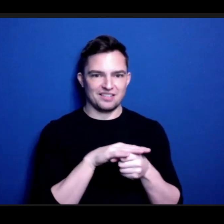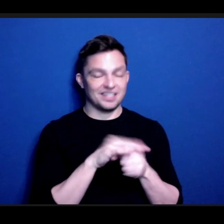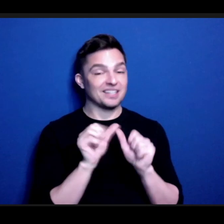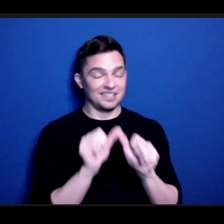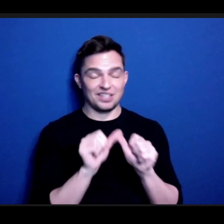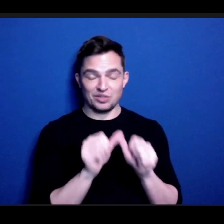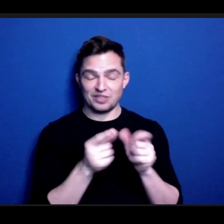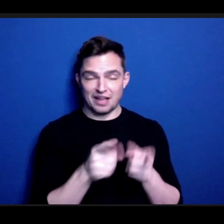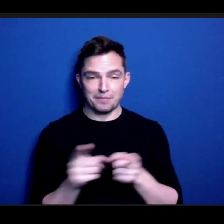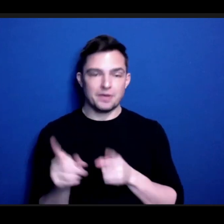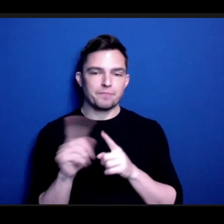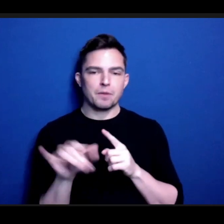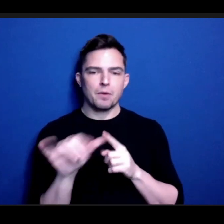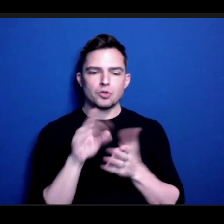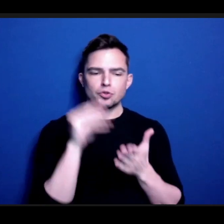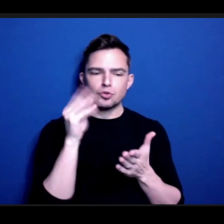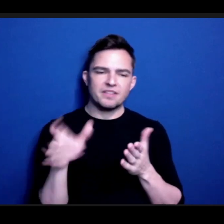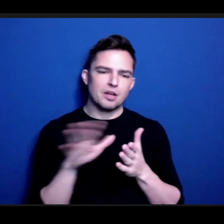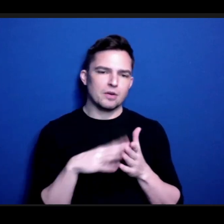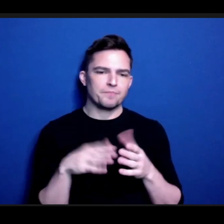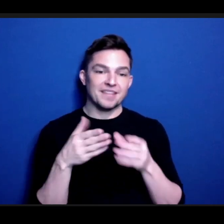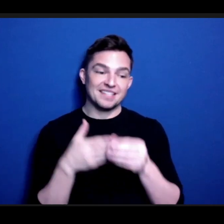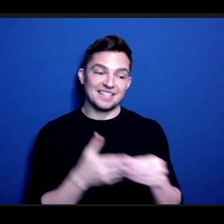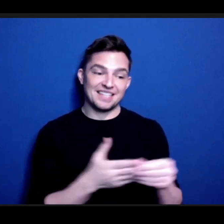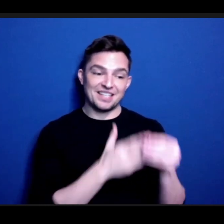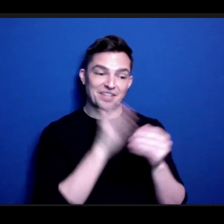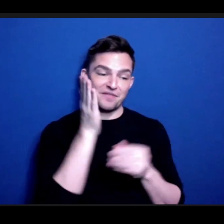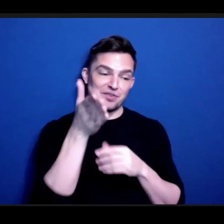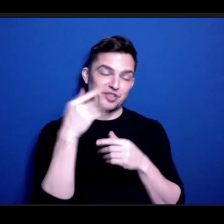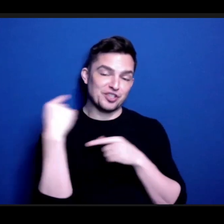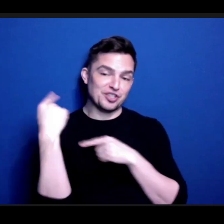that students are leading the way, the future generations are leading the way in so many